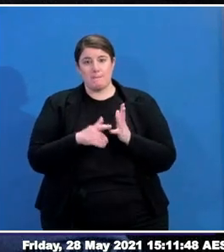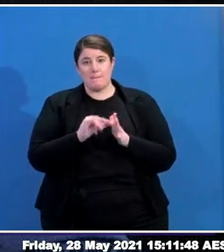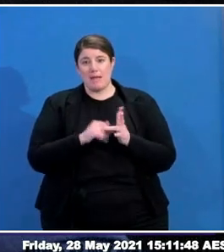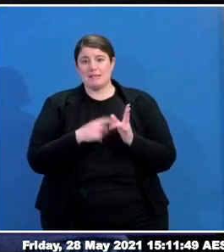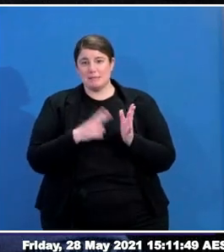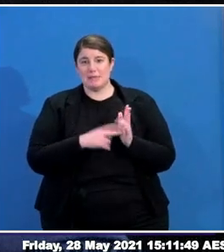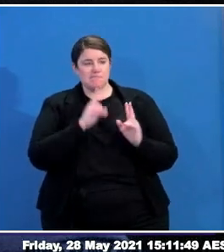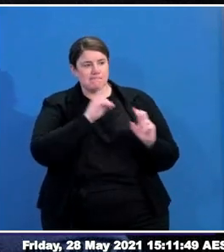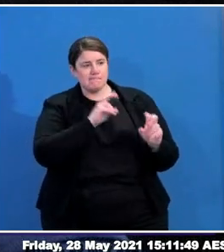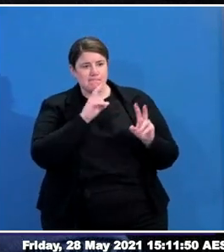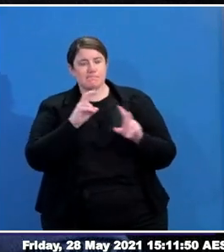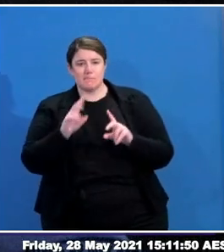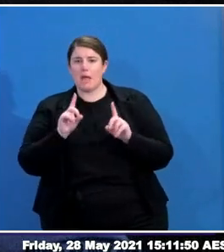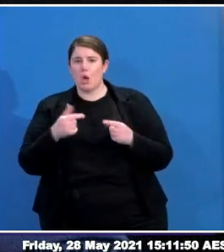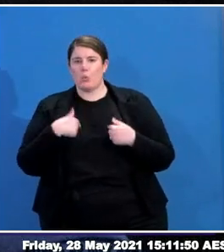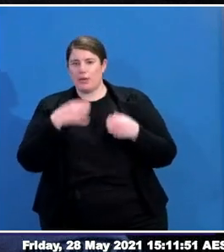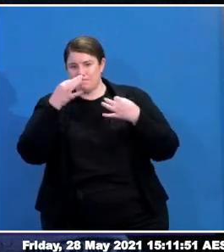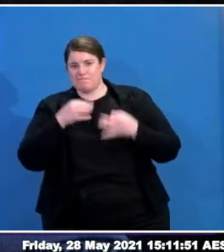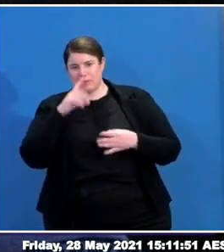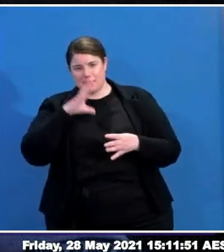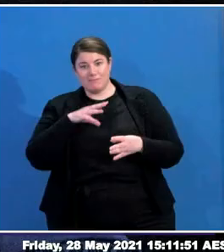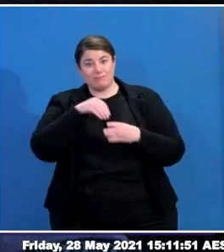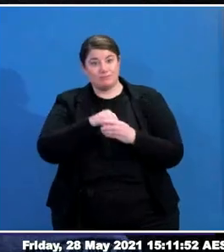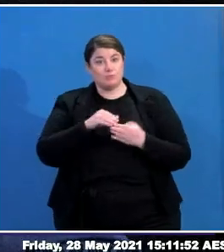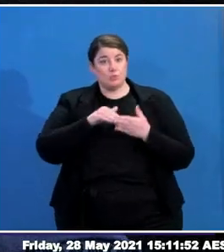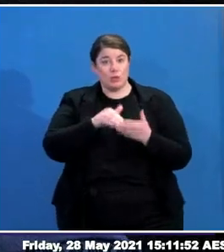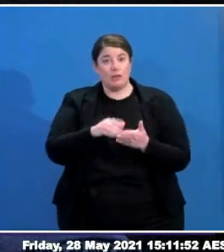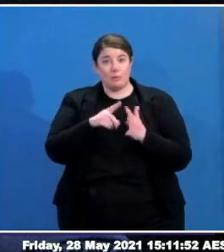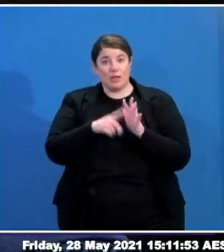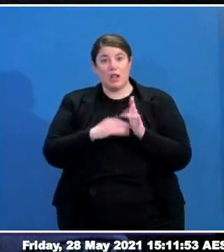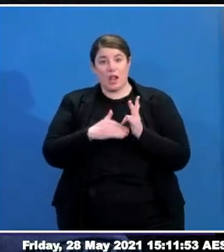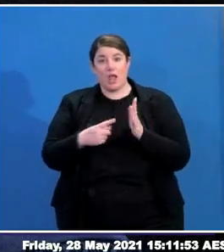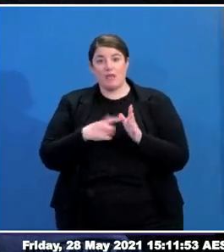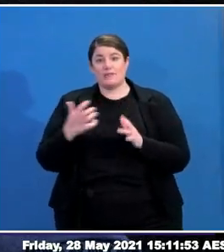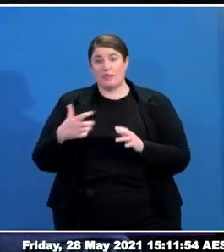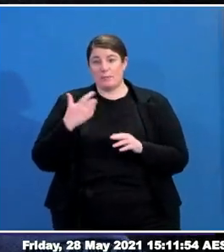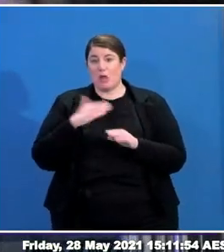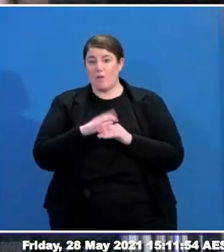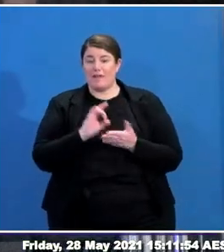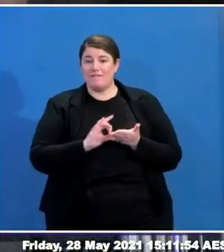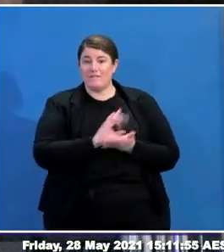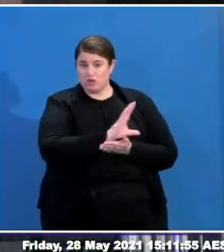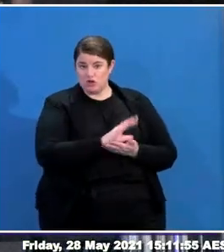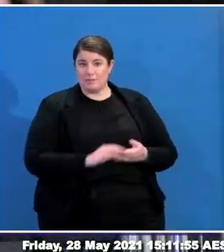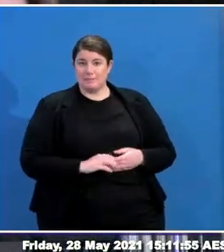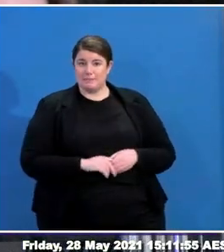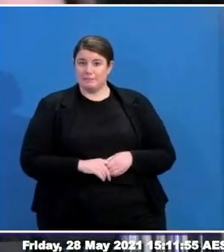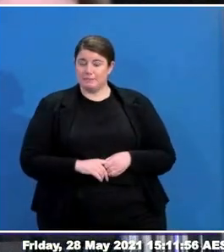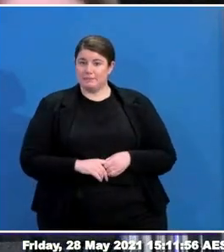can become involved in assisting Eliza with the complaint about eviction". It really was at a transitional point between